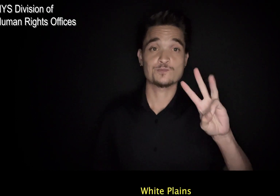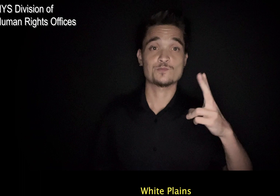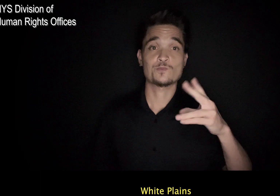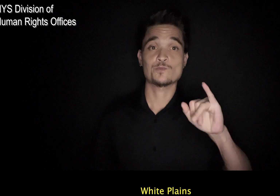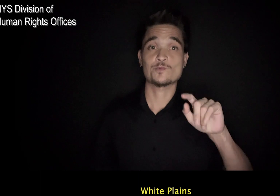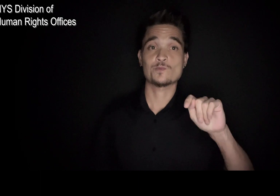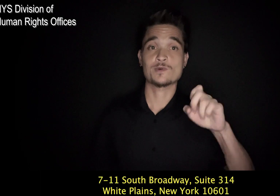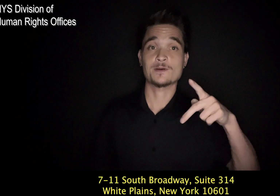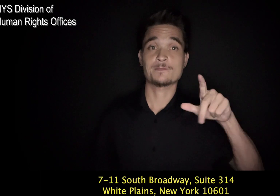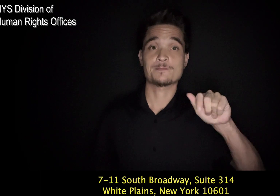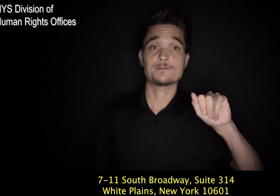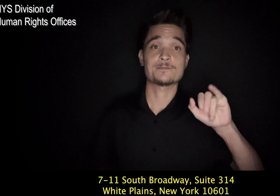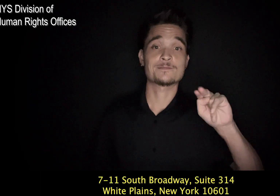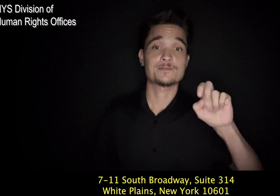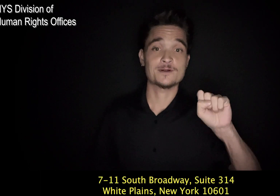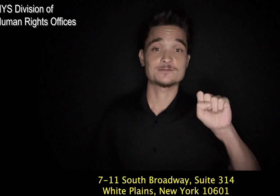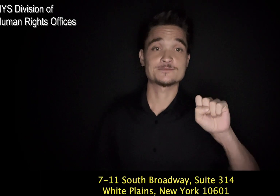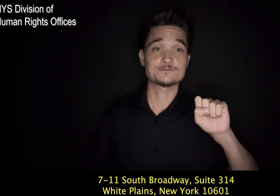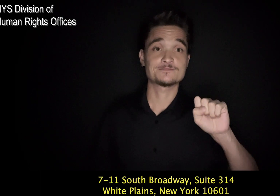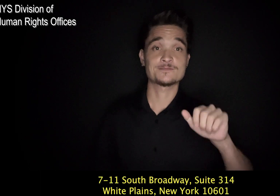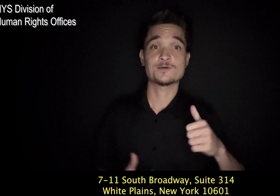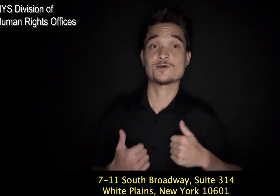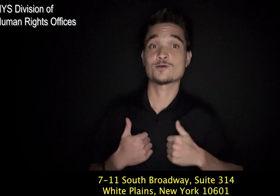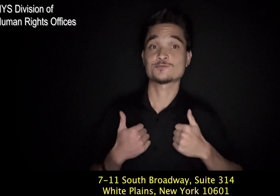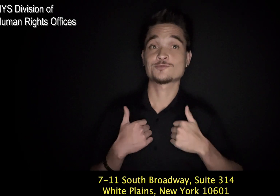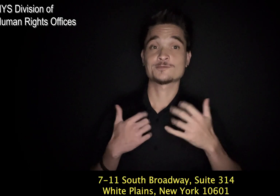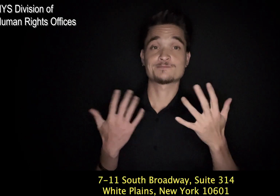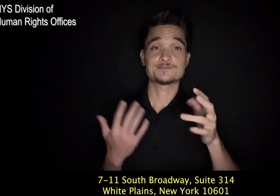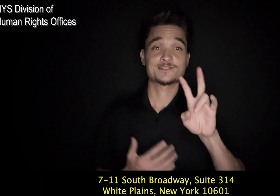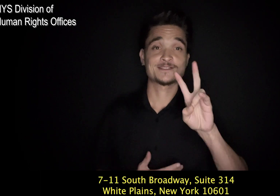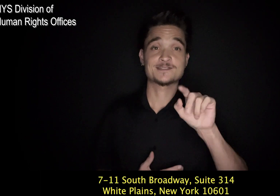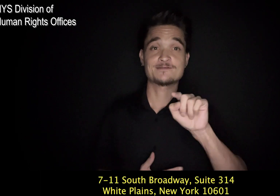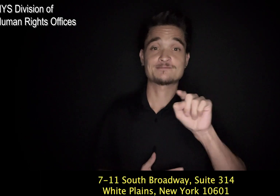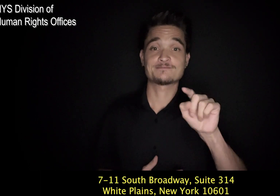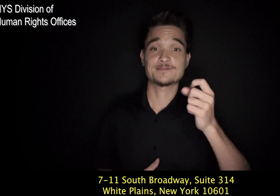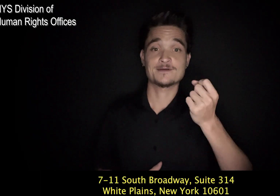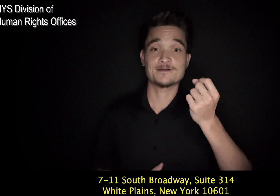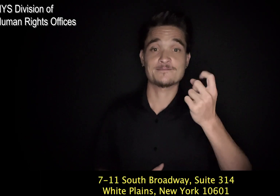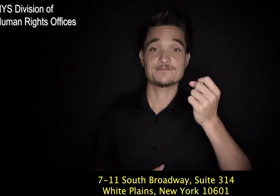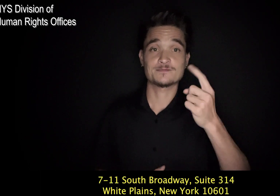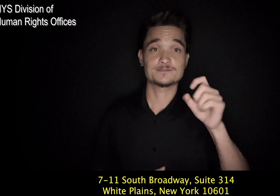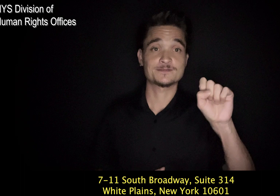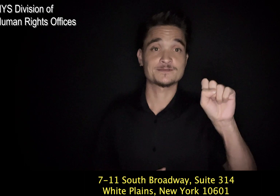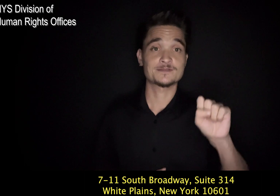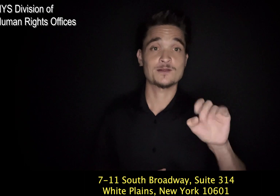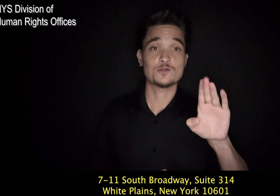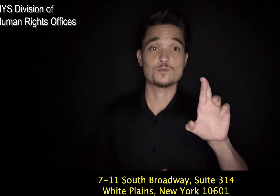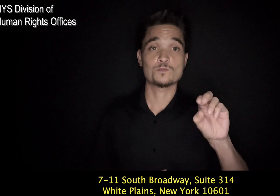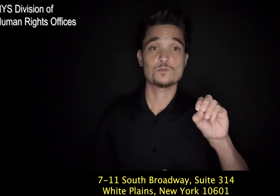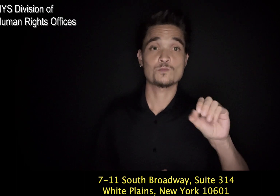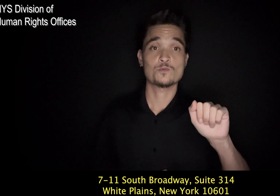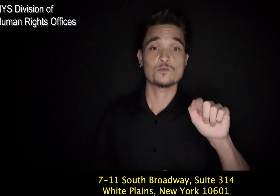White Plains 7-11 South Broadway, Suite 314 White Plains, New York 10601